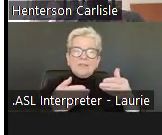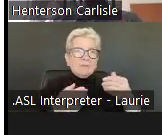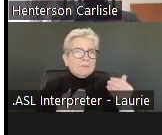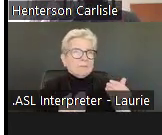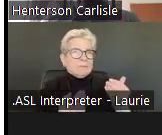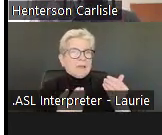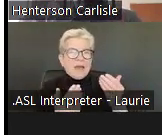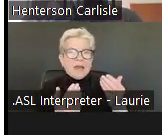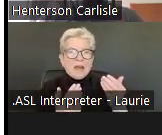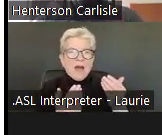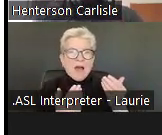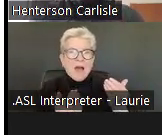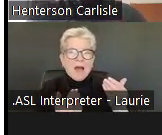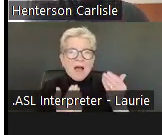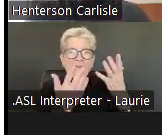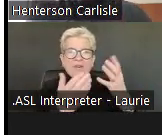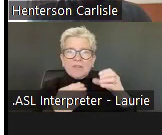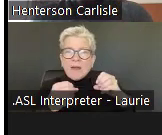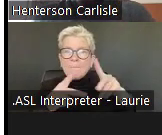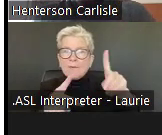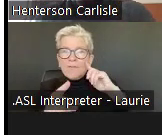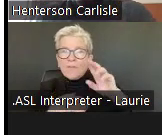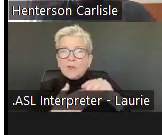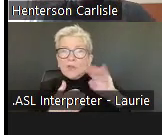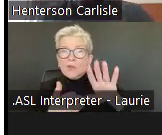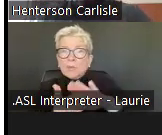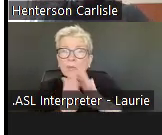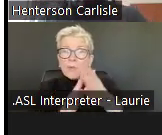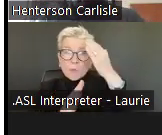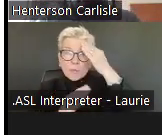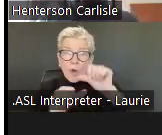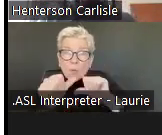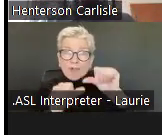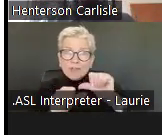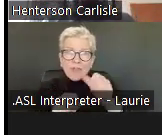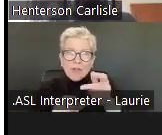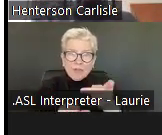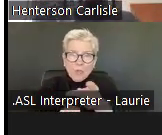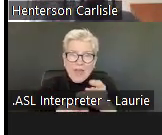to get to know each other & start building trust within each other, building their new peer group.